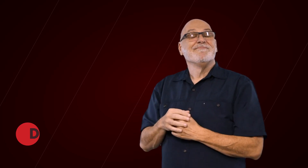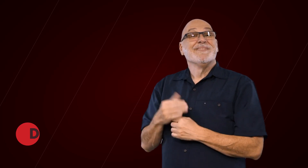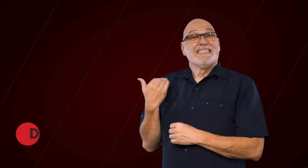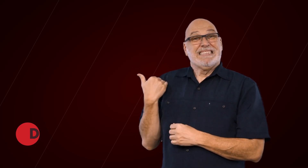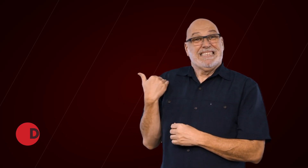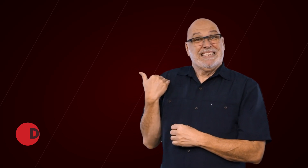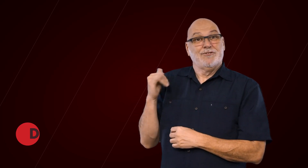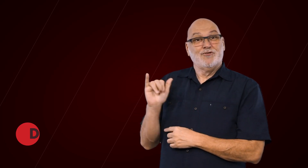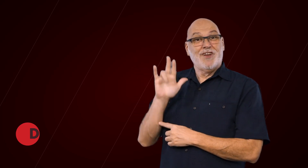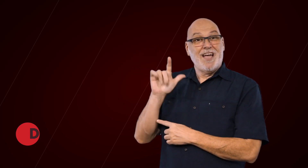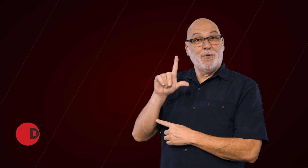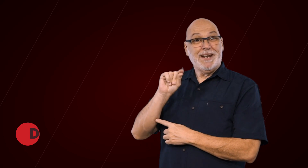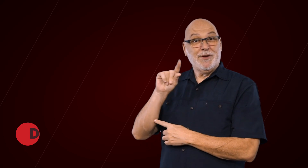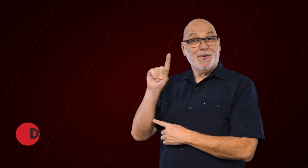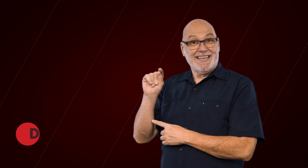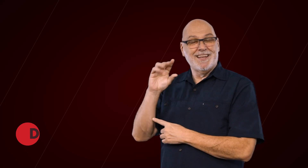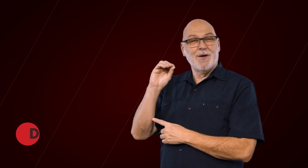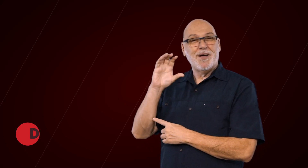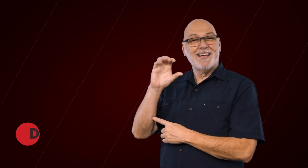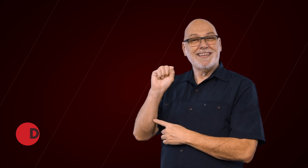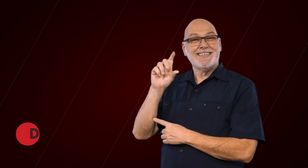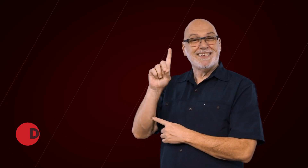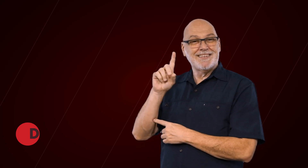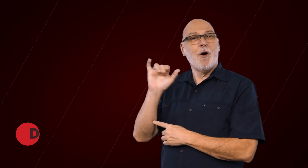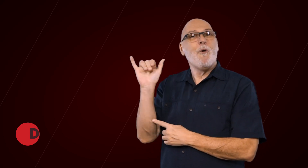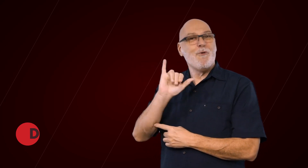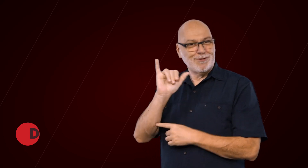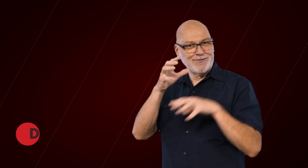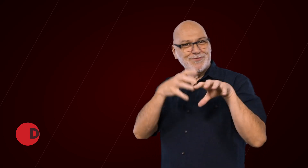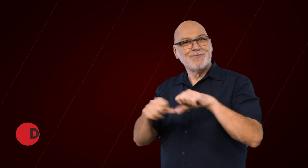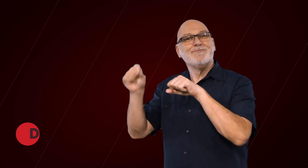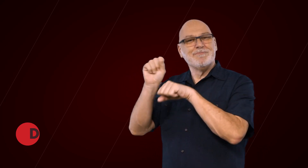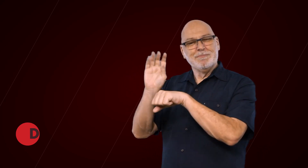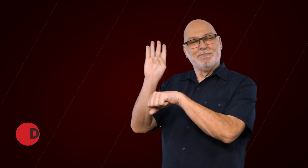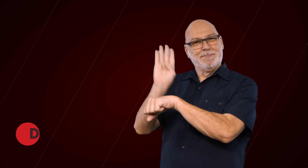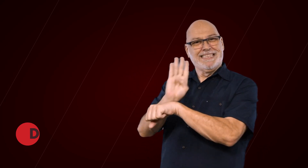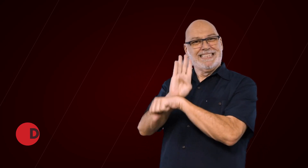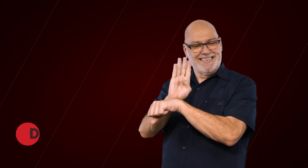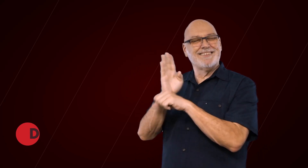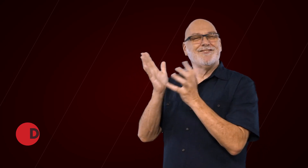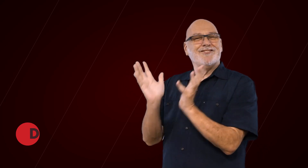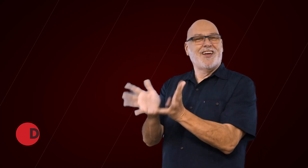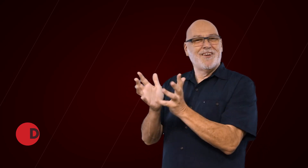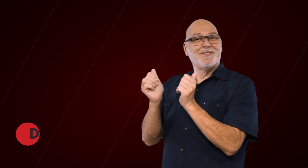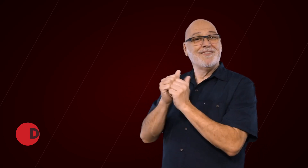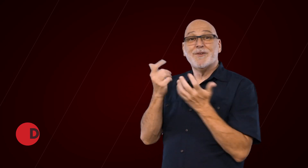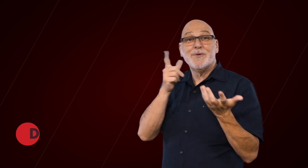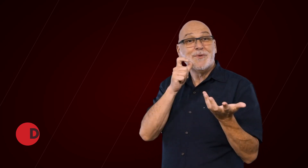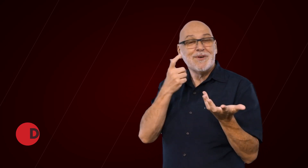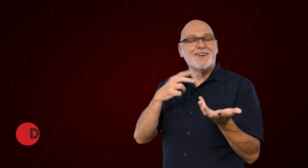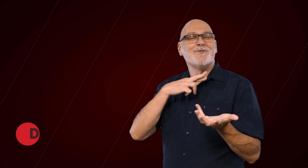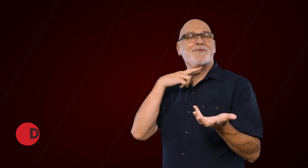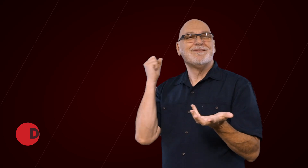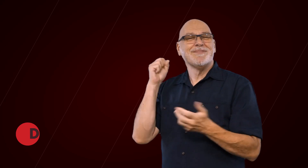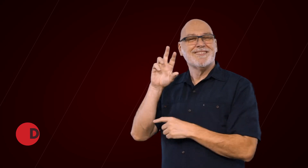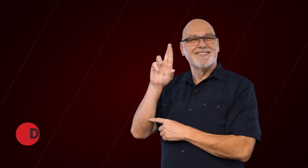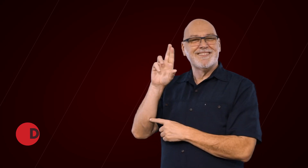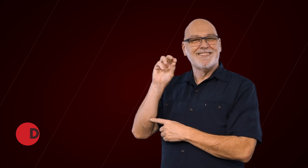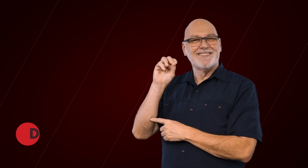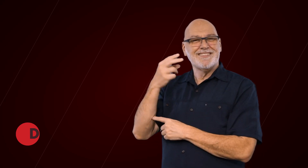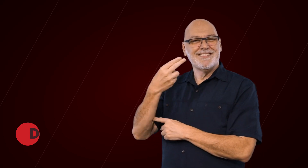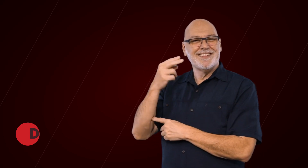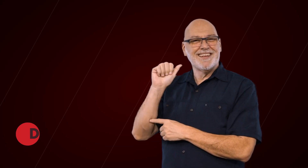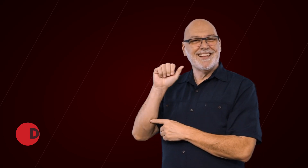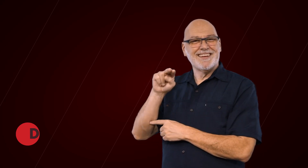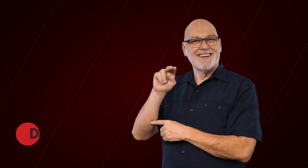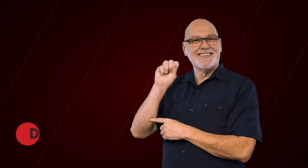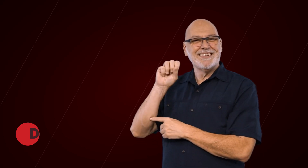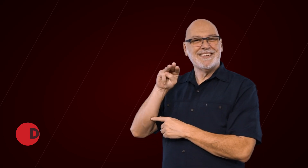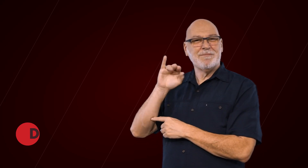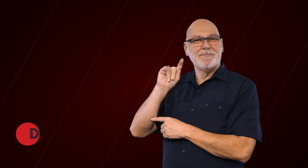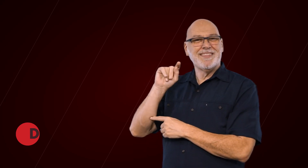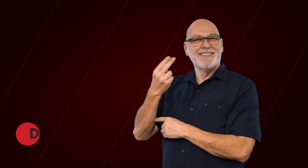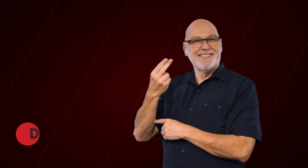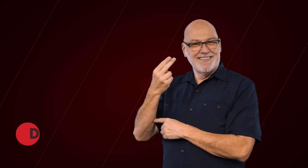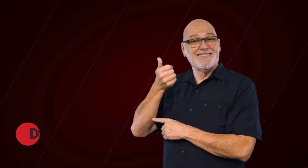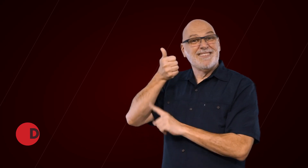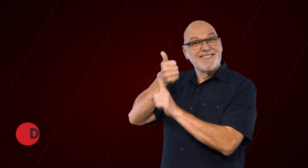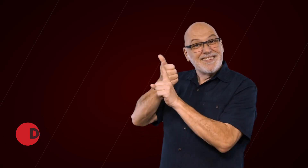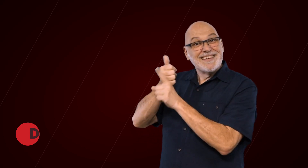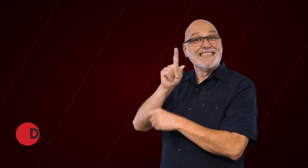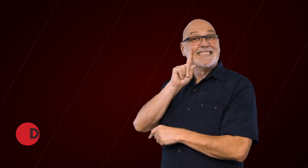In July 2020, OCSD also hosted a Biz Chat with Rohan Smith,